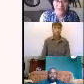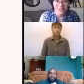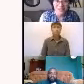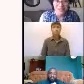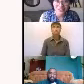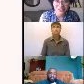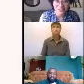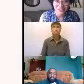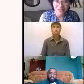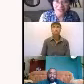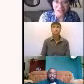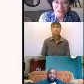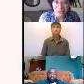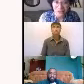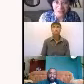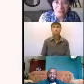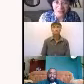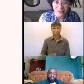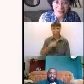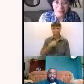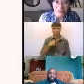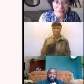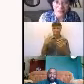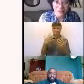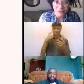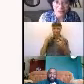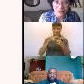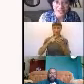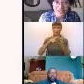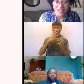I'd like to share that I feel the work of anti-racism for white folks and arts communities